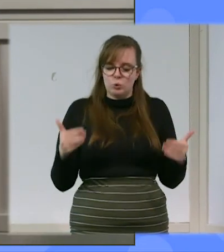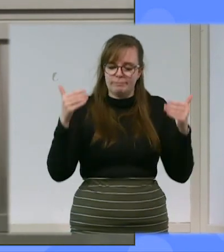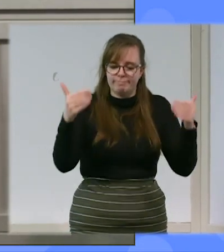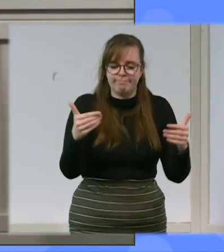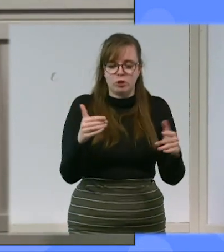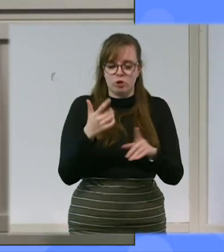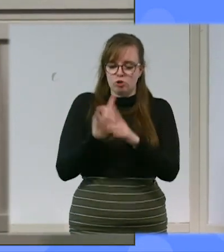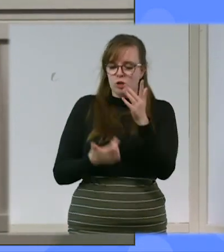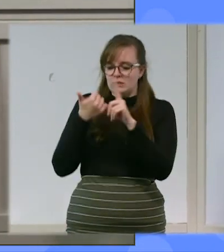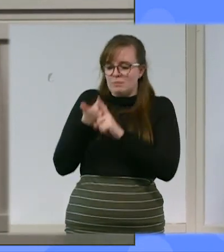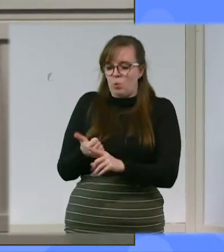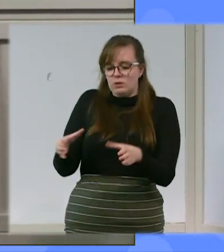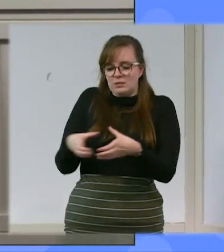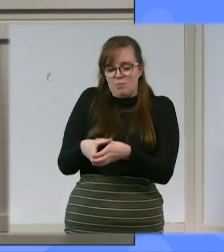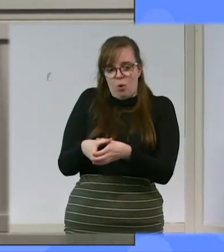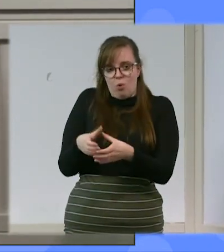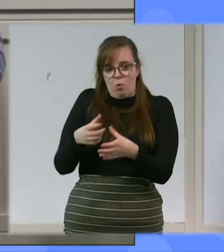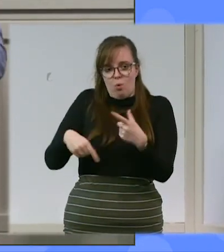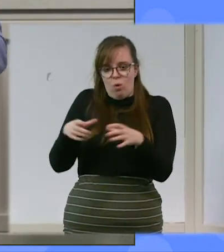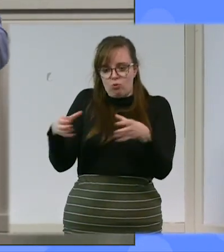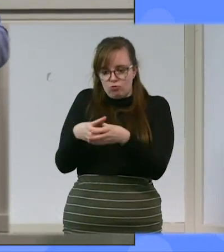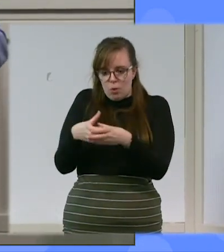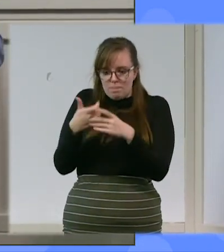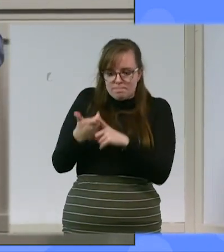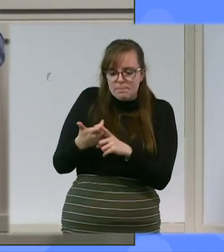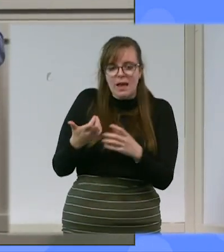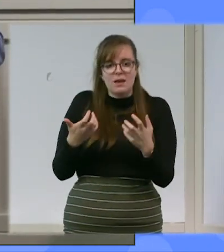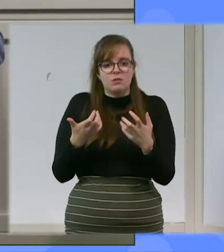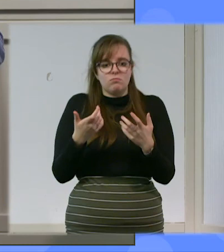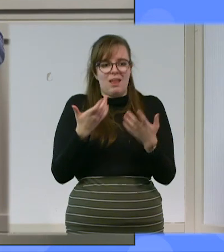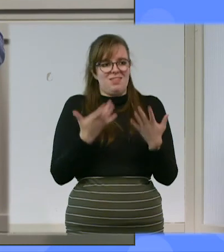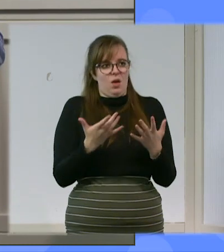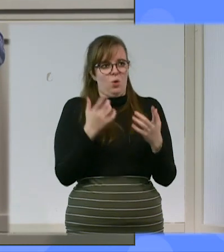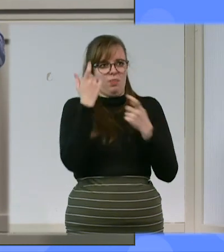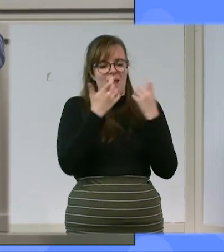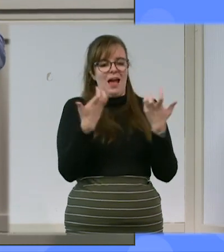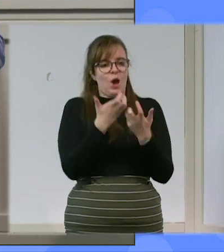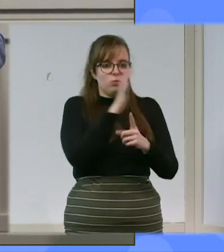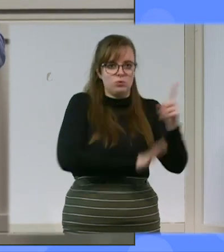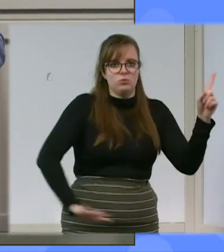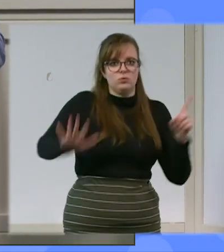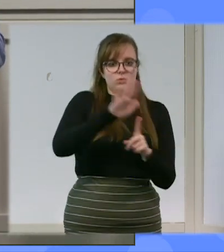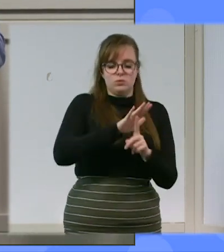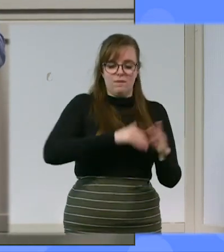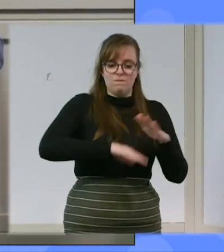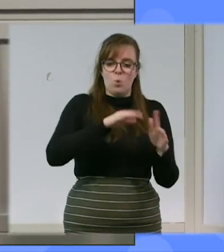supporting one small group to do it to say how do we get it across the whole of the society and there aren't any easy answers to that and that's something